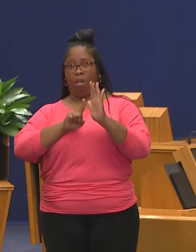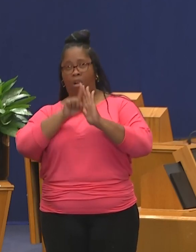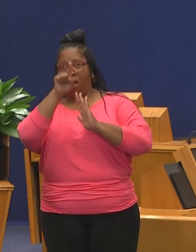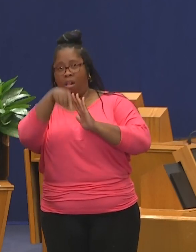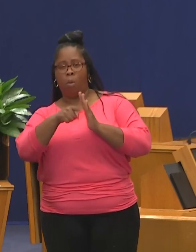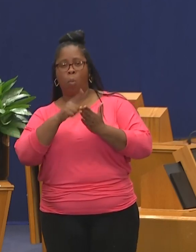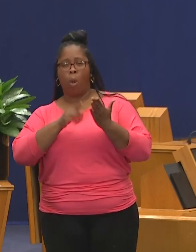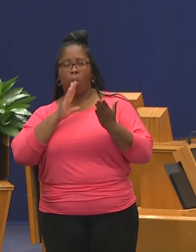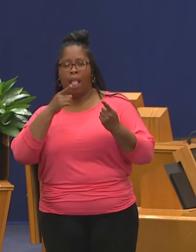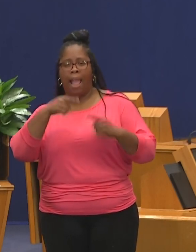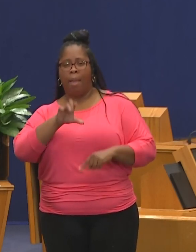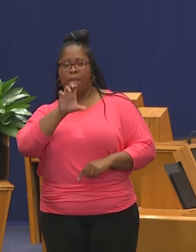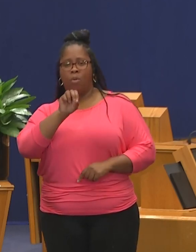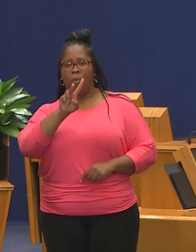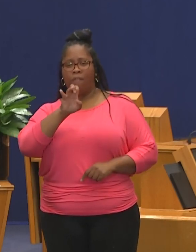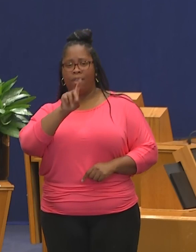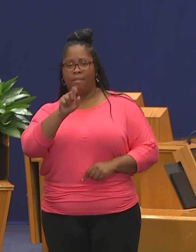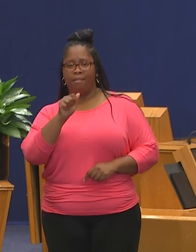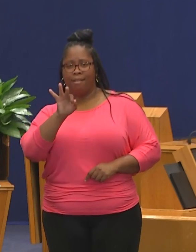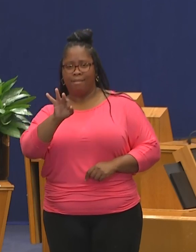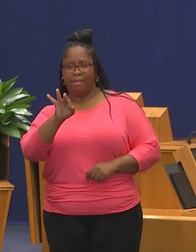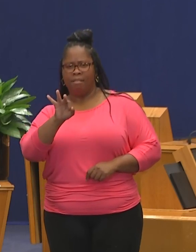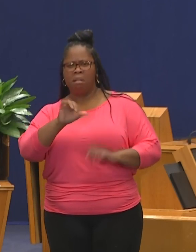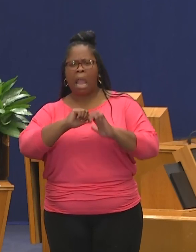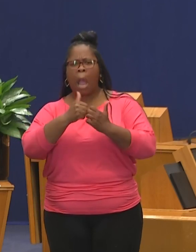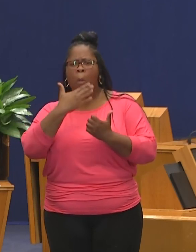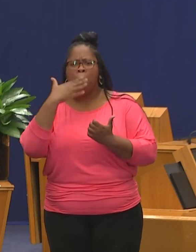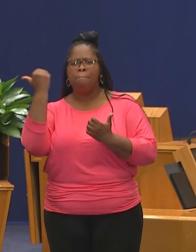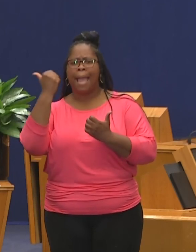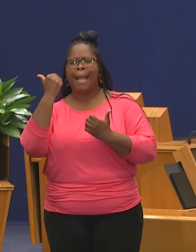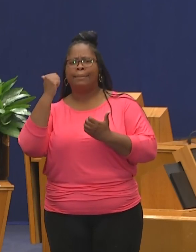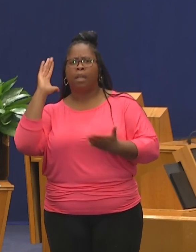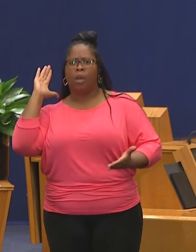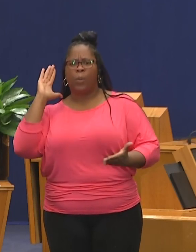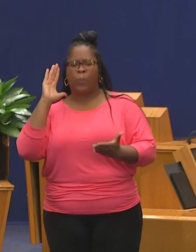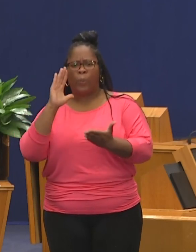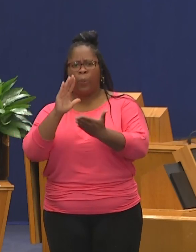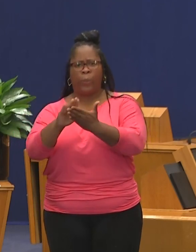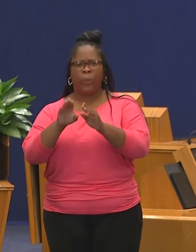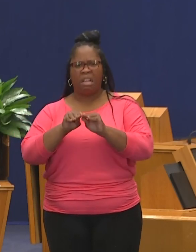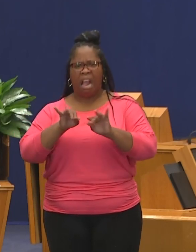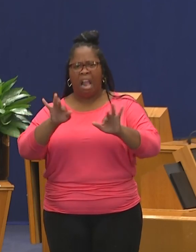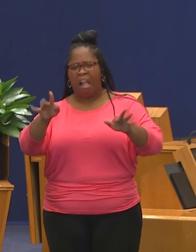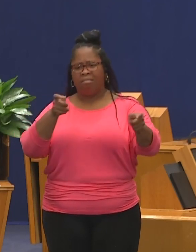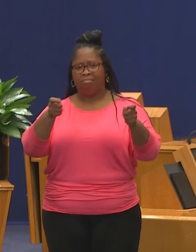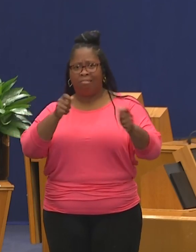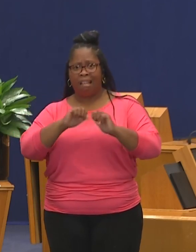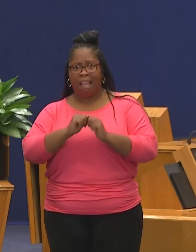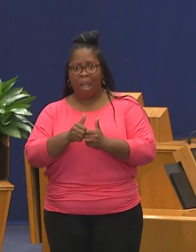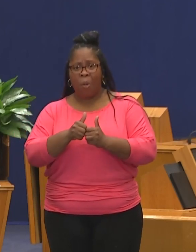THE TRAJECTORY OF COVID-19. THE ONLY WAY -- THE BEST WAY TO